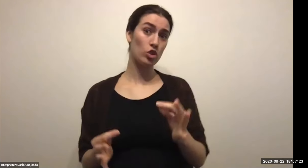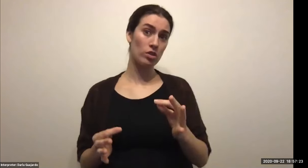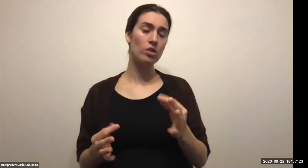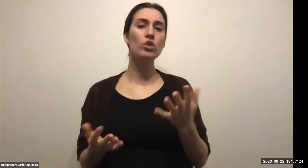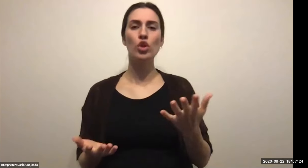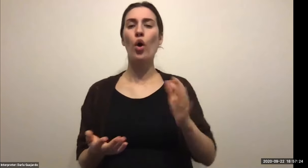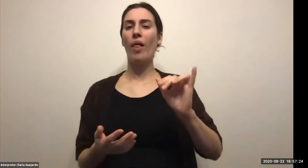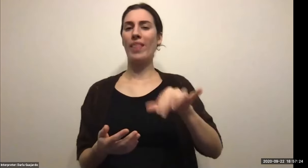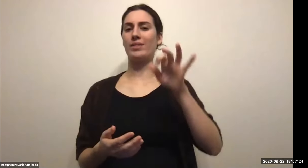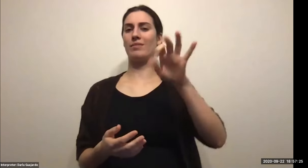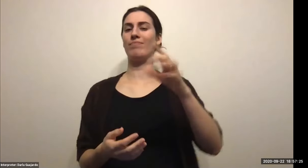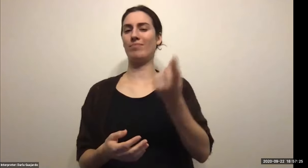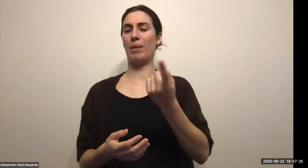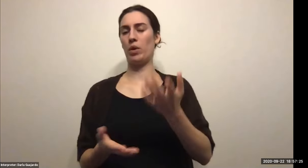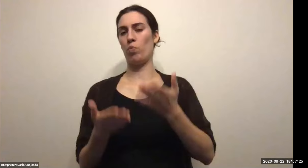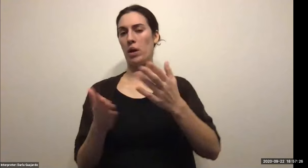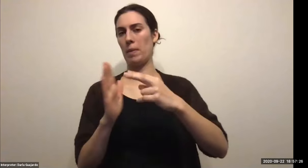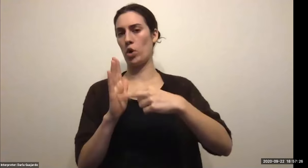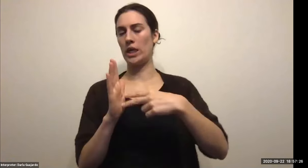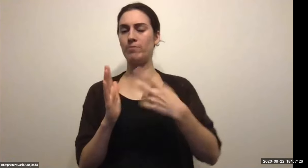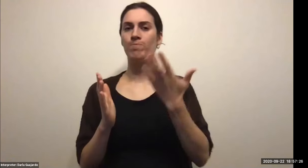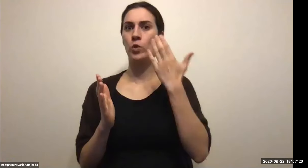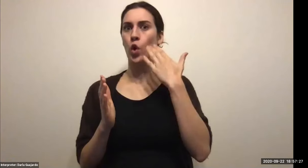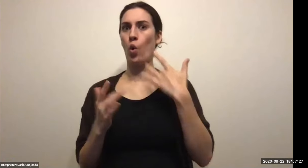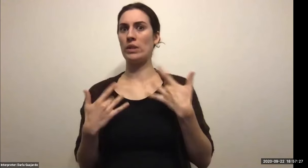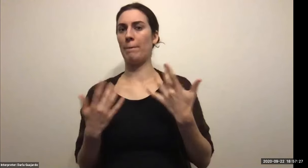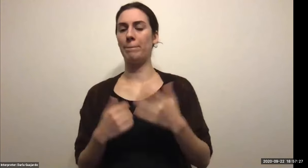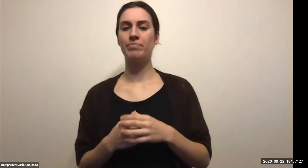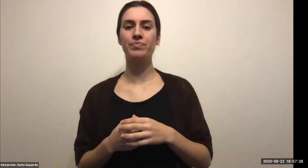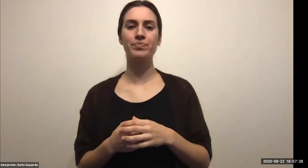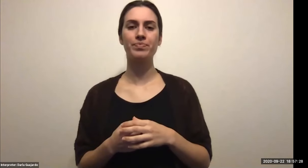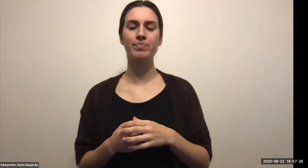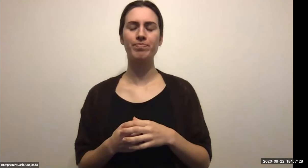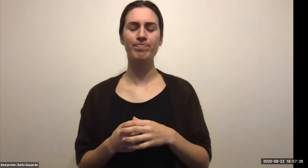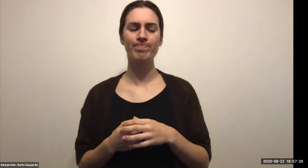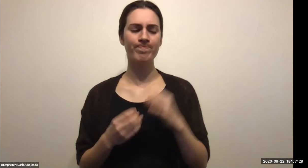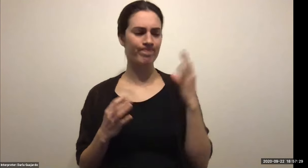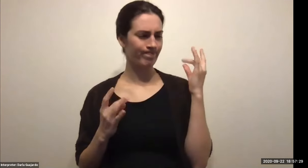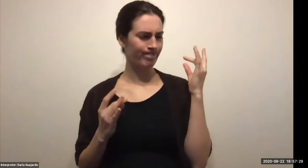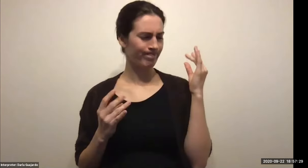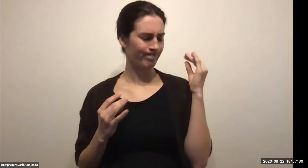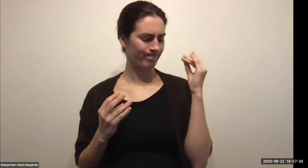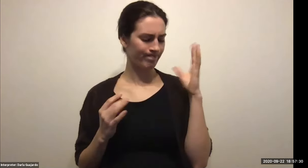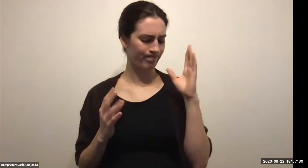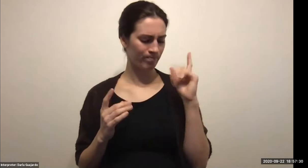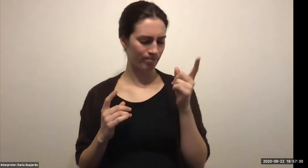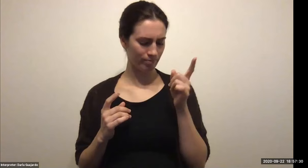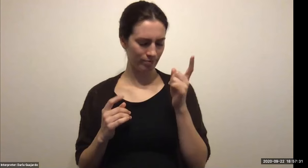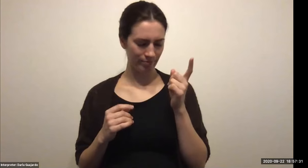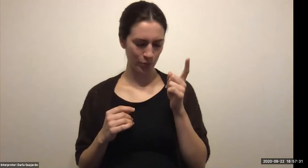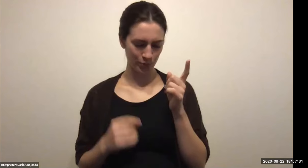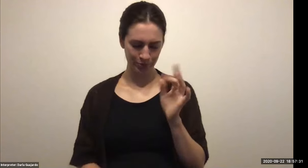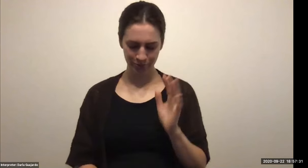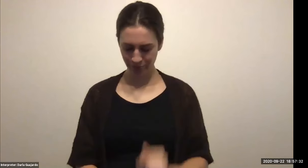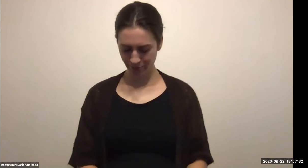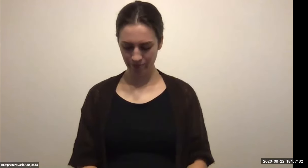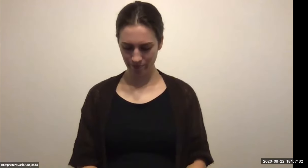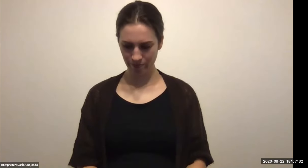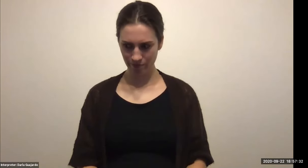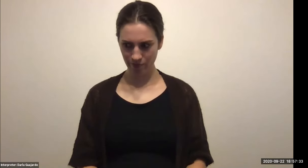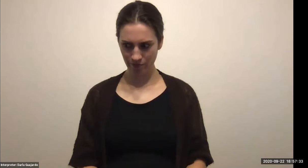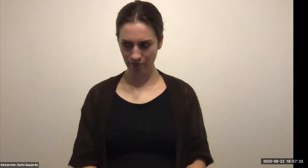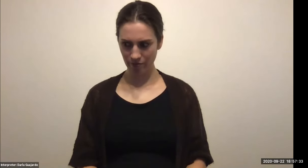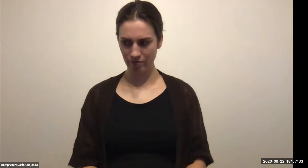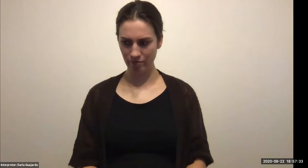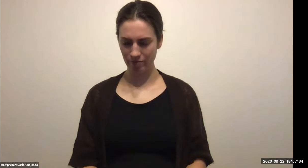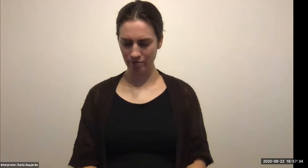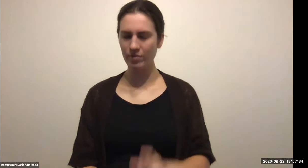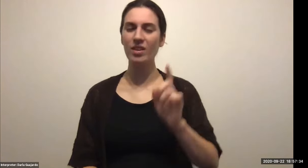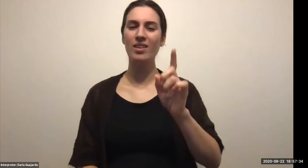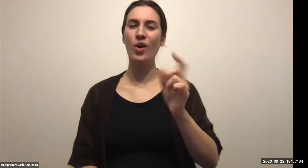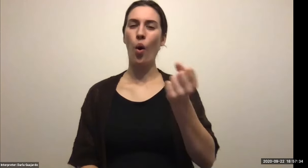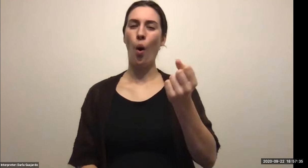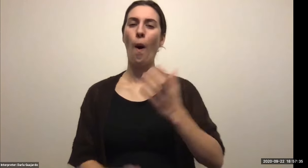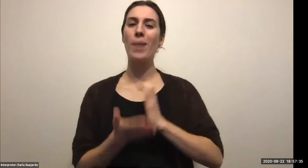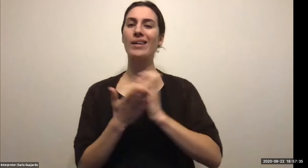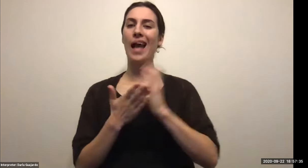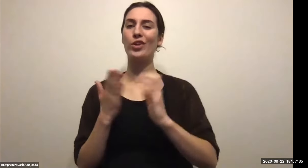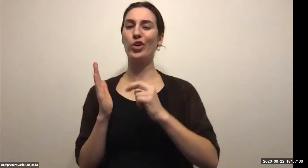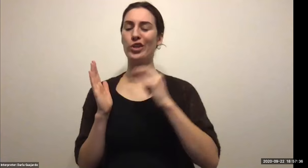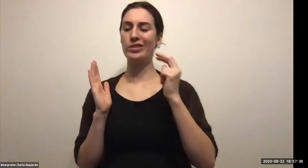Keith Wolling: frontline staff key to top performance inaugural JD power survey. You got it. Let's get satisfaction brands Mark lodging interactive launches micro wedding lead generation service hotel sales skills. Nobody asked me, but it's a